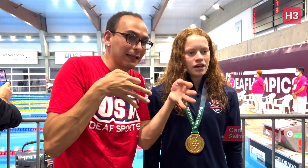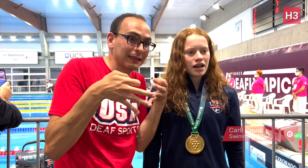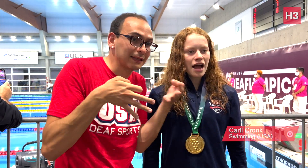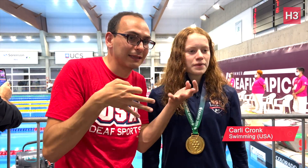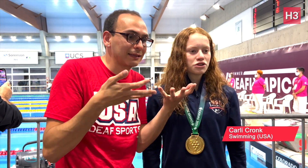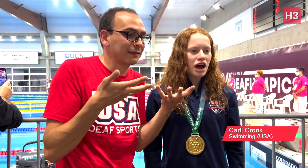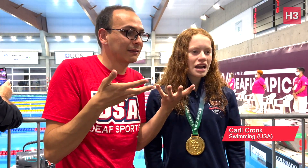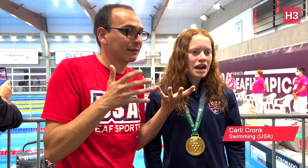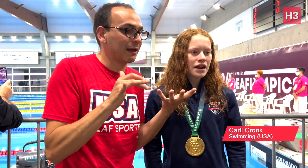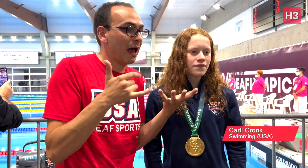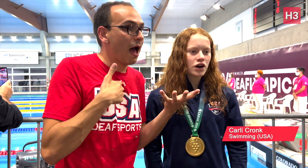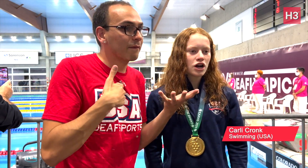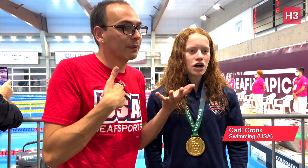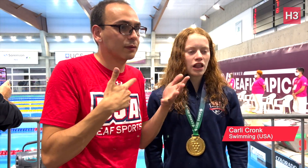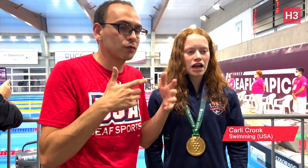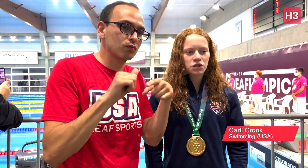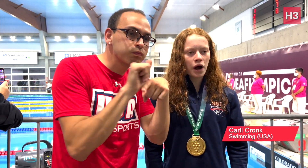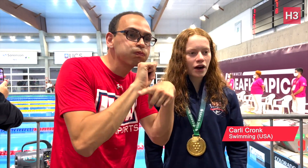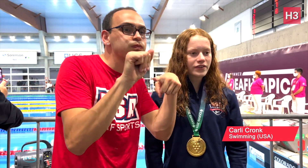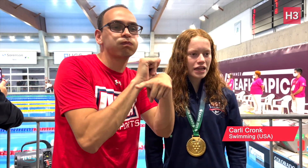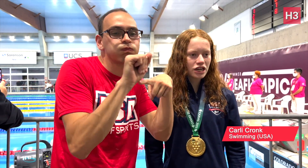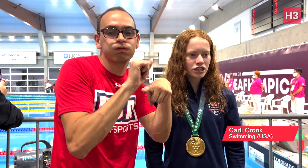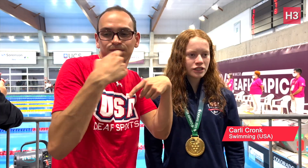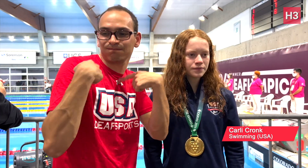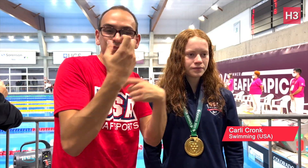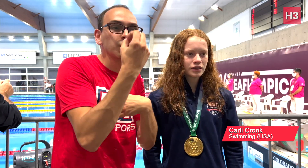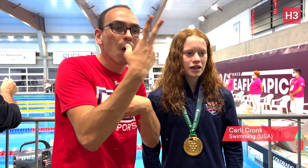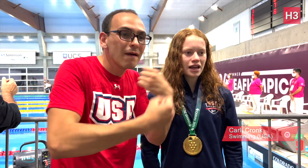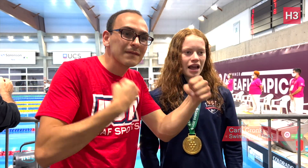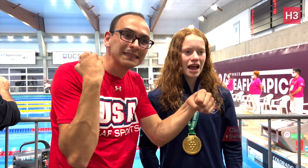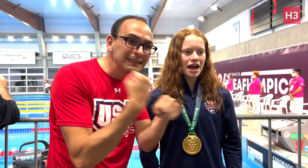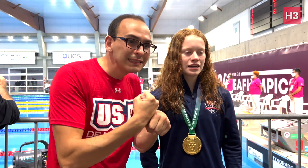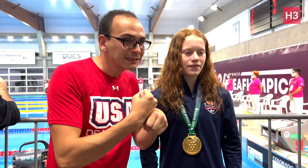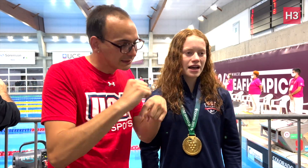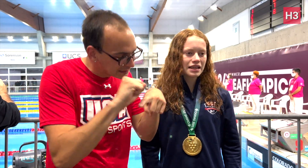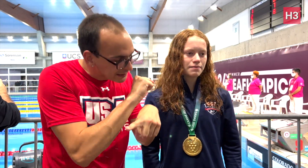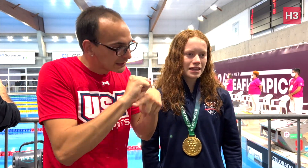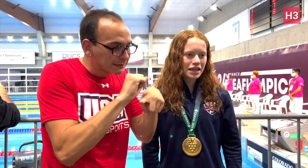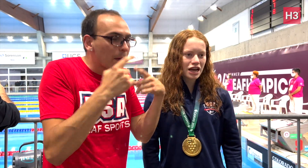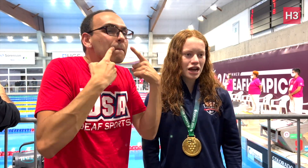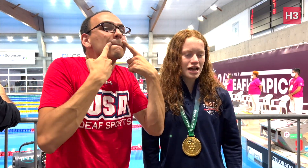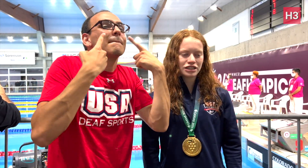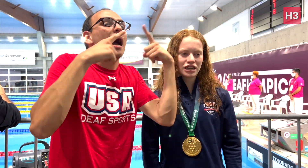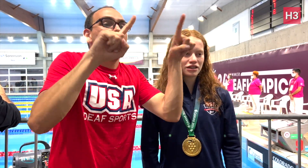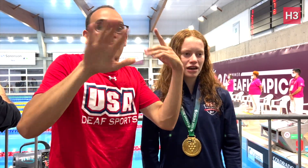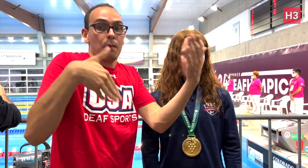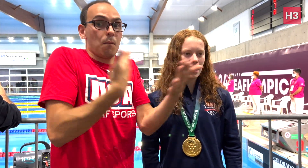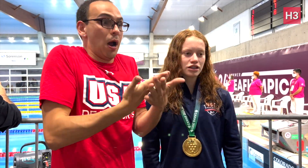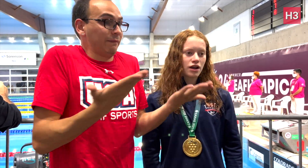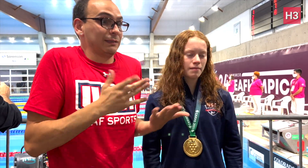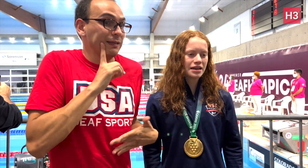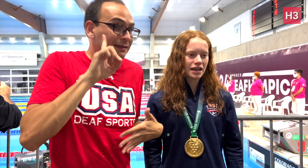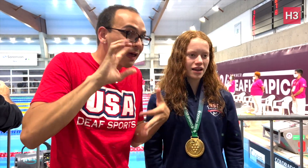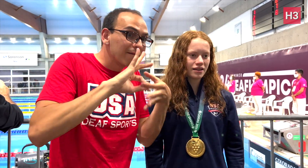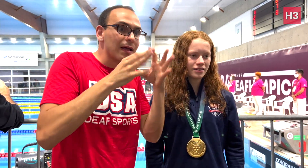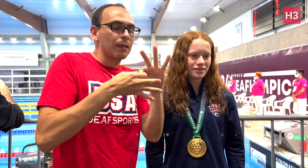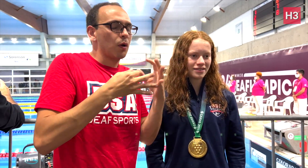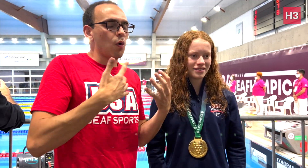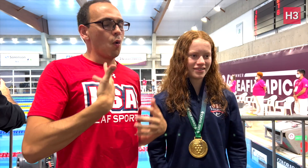like I couldn’t describe my feelings right now. I’ve been training consistently for the past 12 years, training up to this point at the Deaflympics,